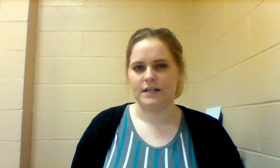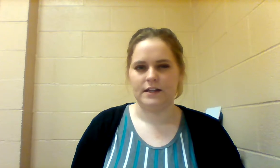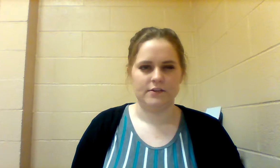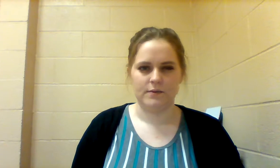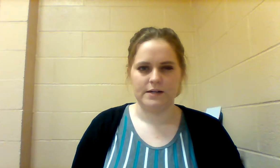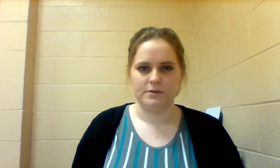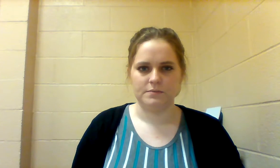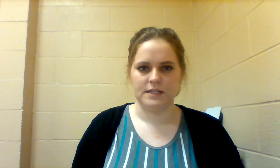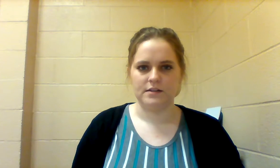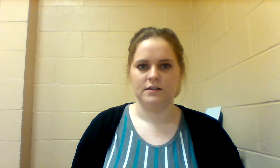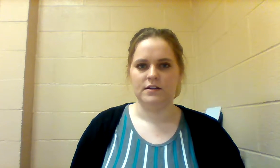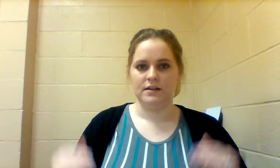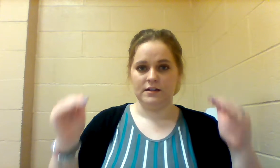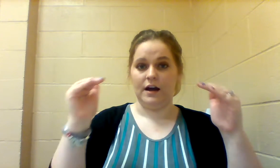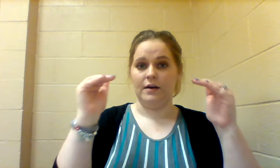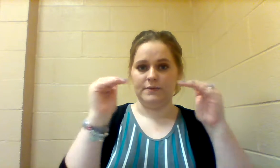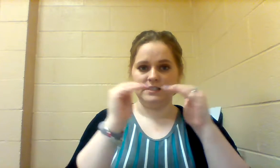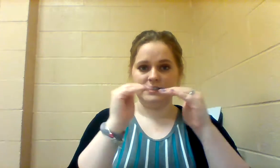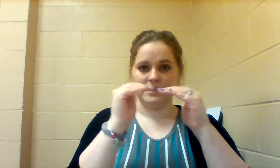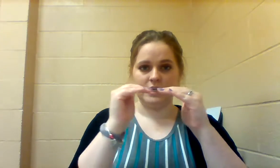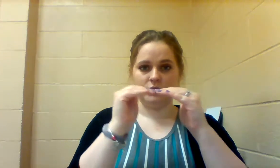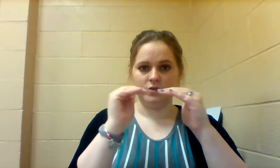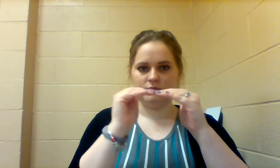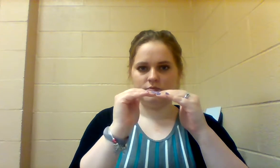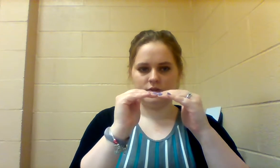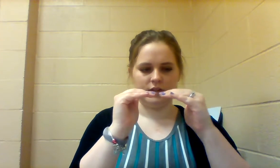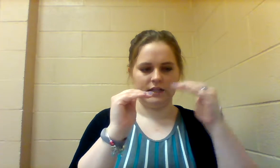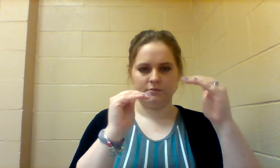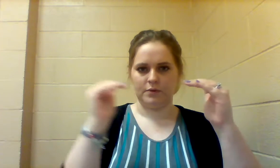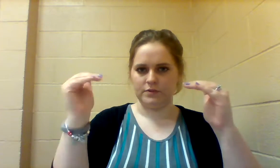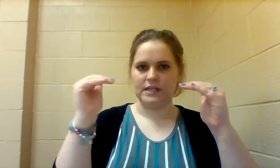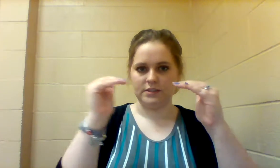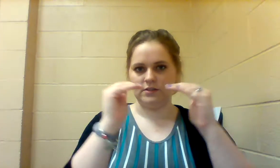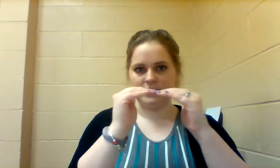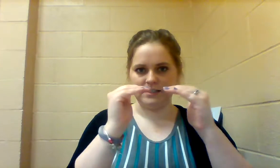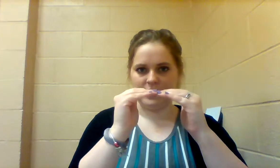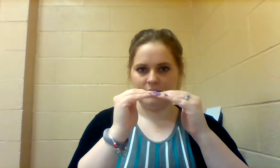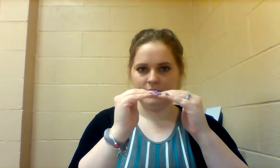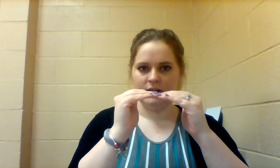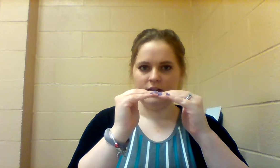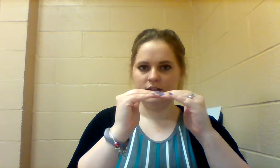another way would be this is EQUAL so like both sides are the same